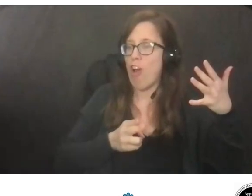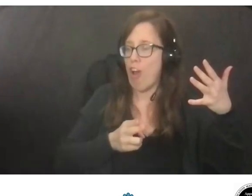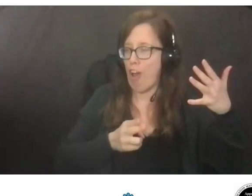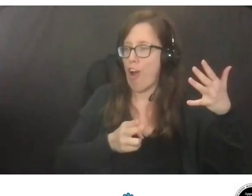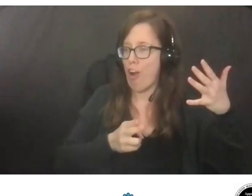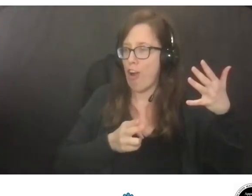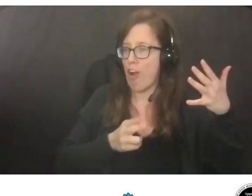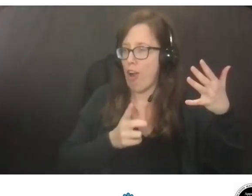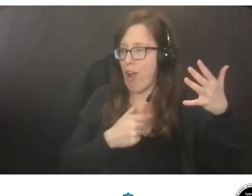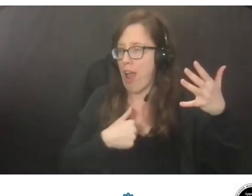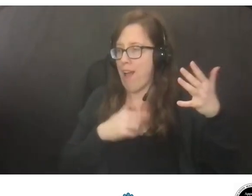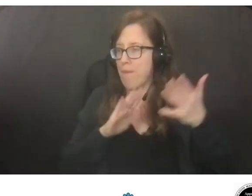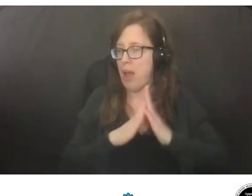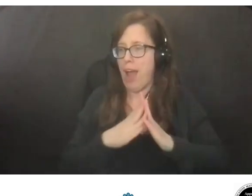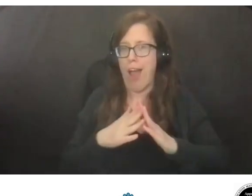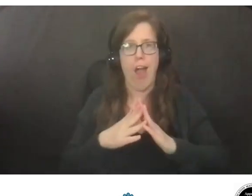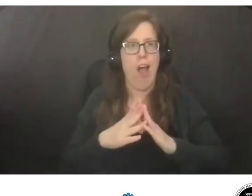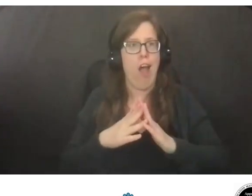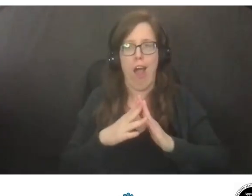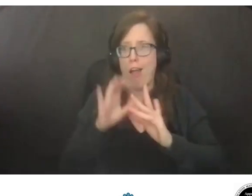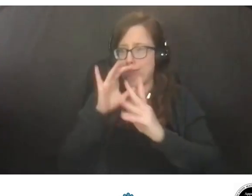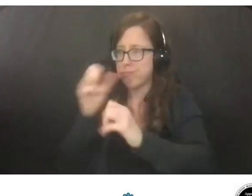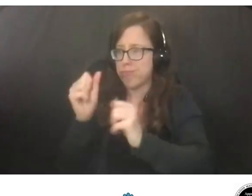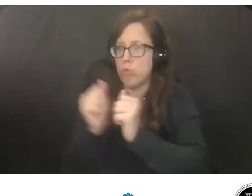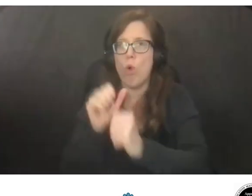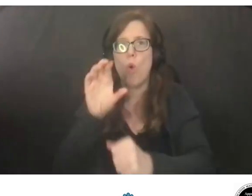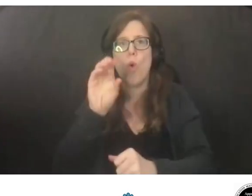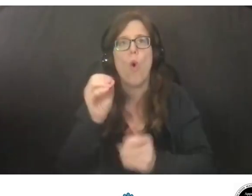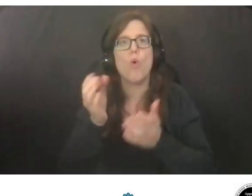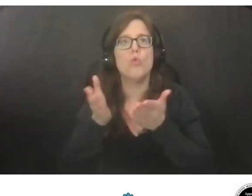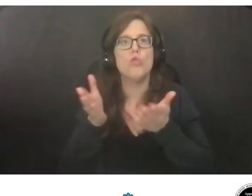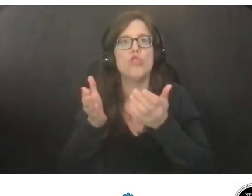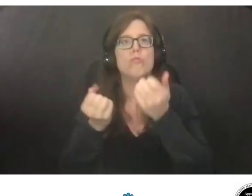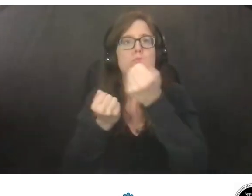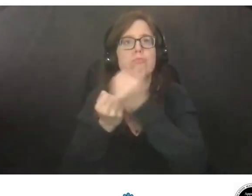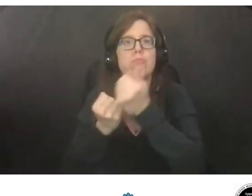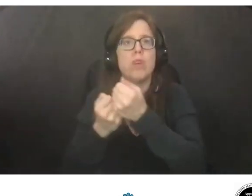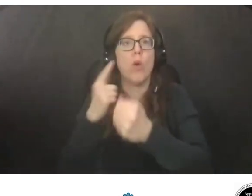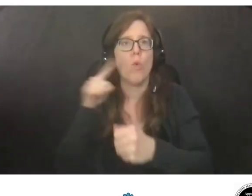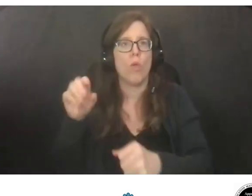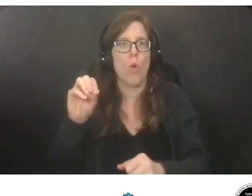I just got absolutely hooked on co-serving with the Orientation & Mobility Specialist.